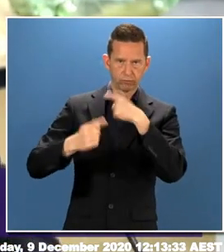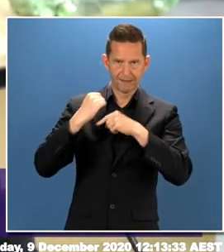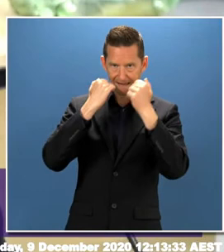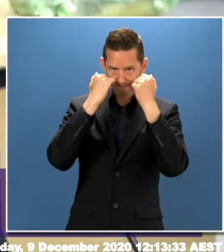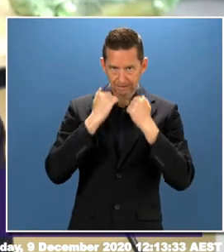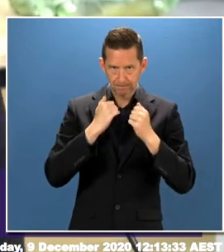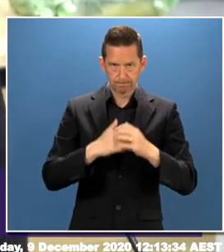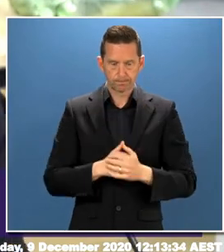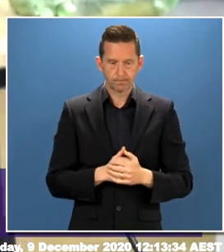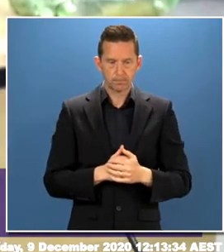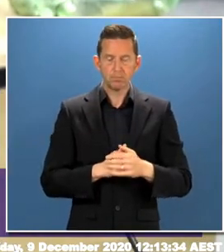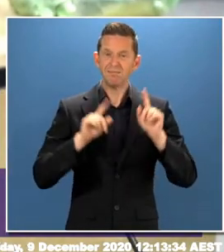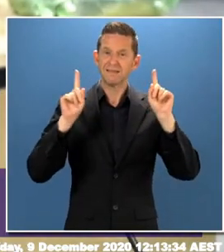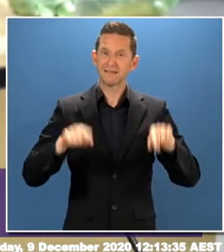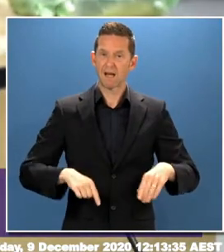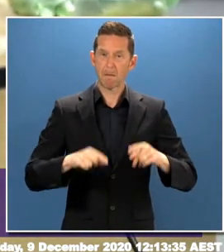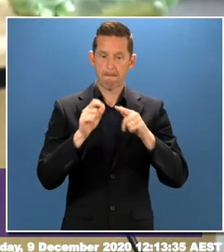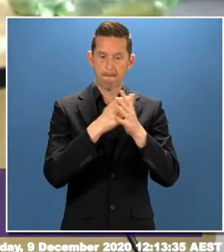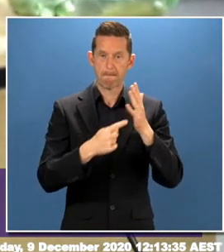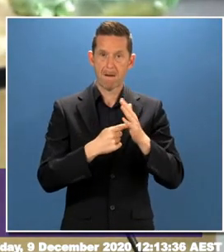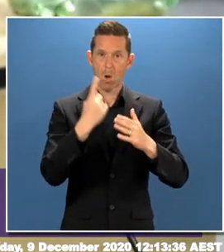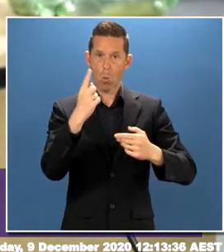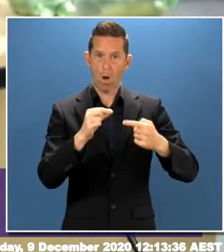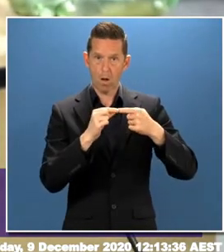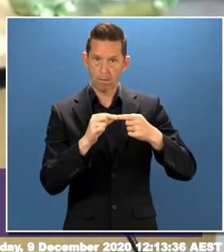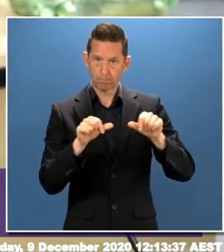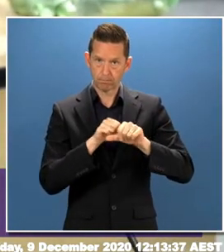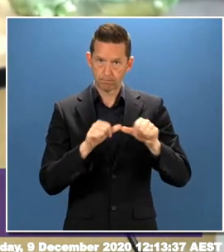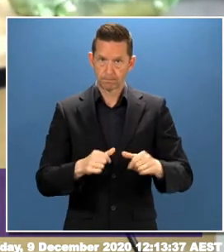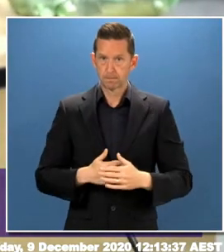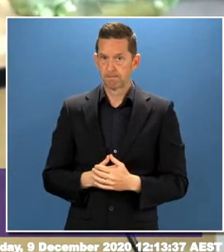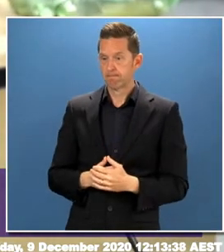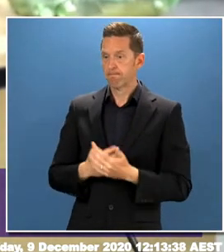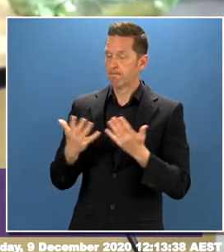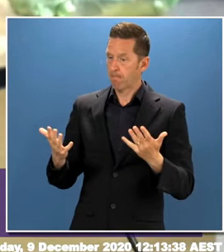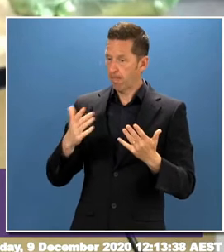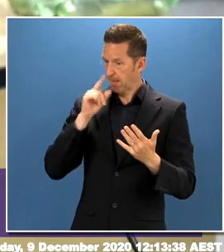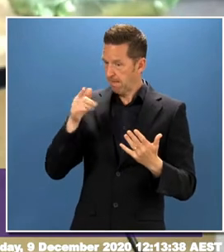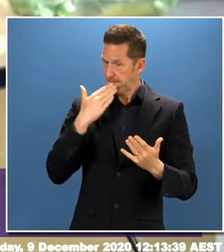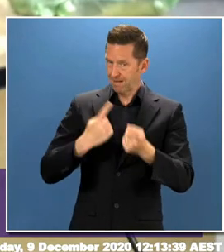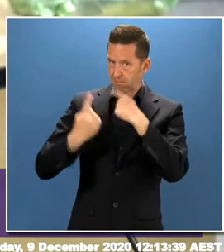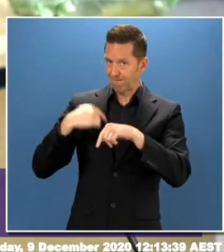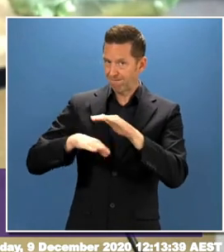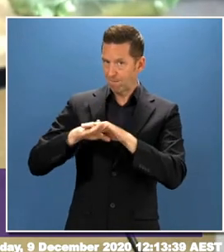So I turn now to part one of the evidence. Ms Kroes, can you tell the Commissioners your full name please?